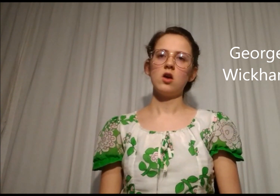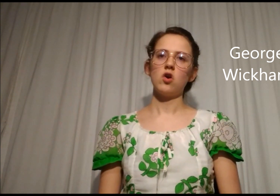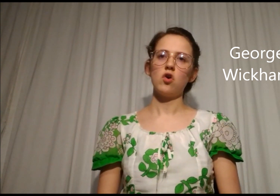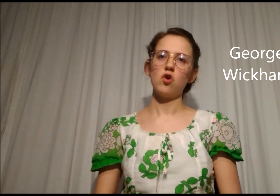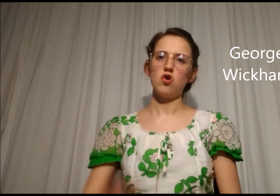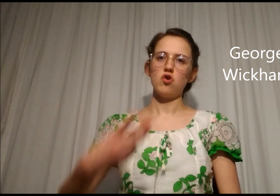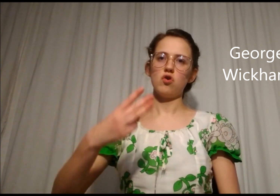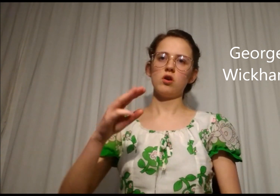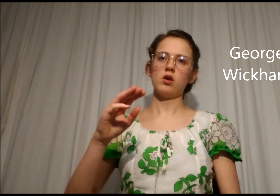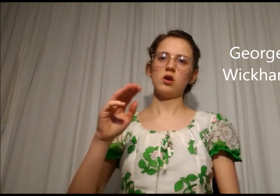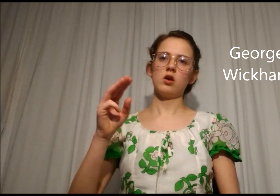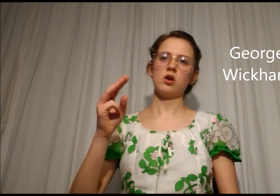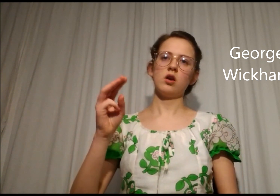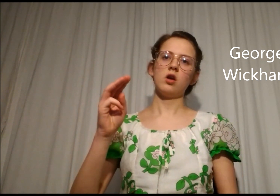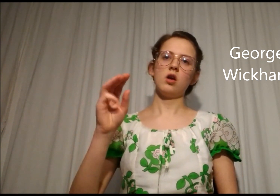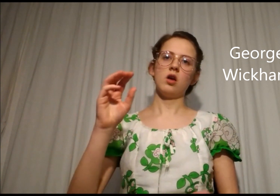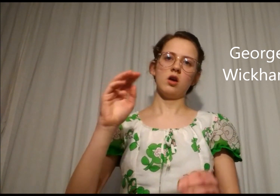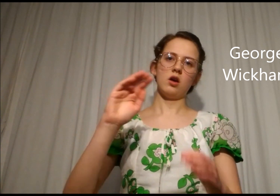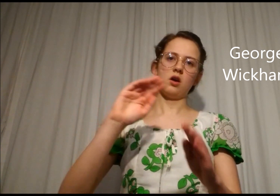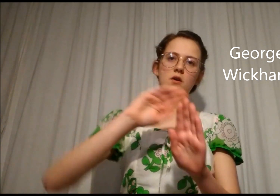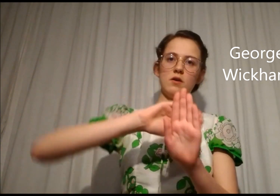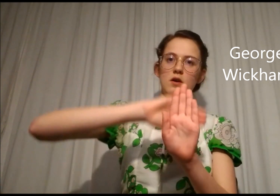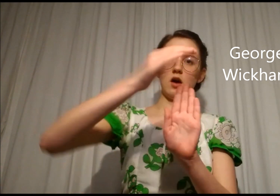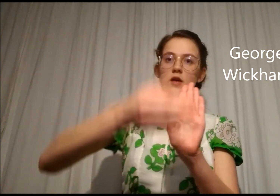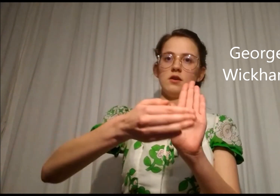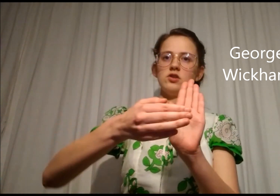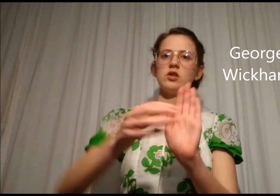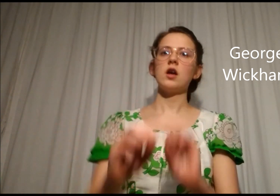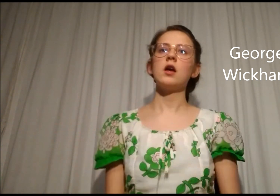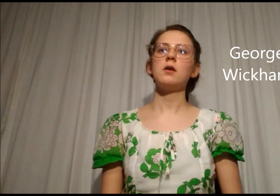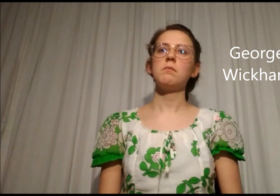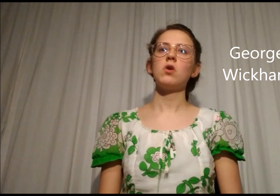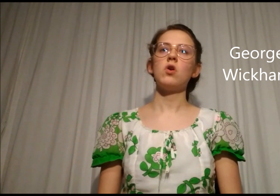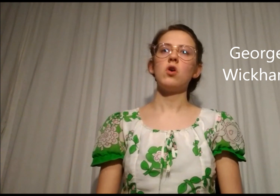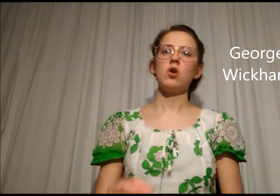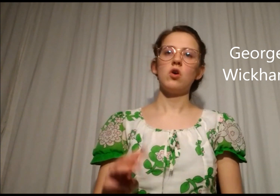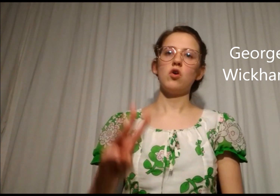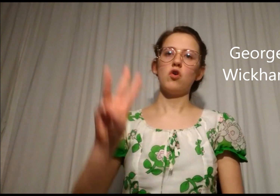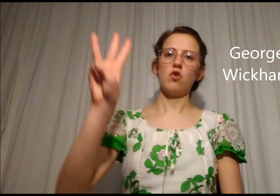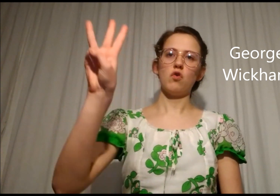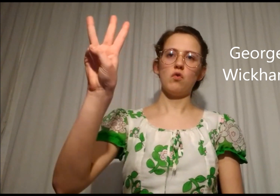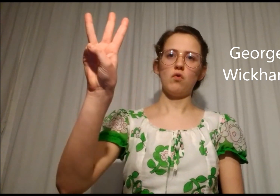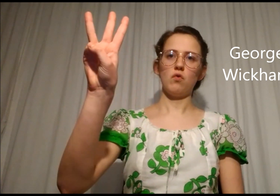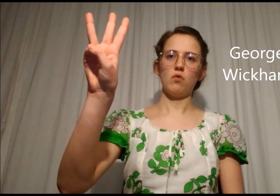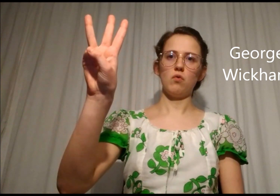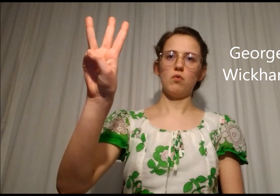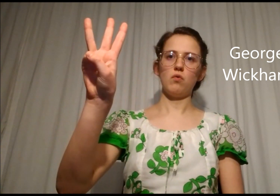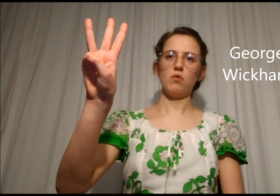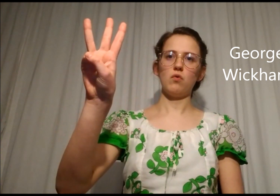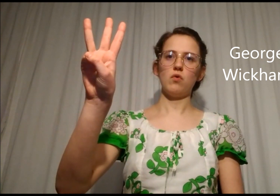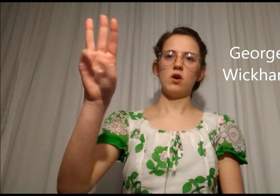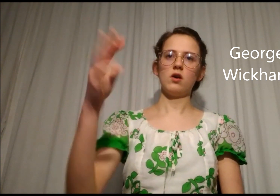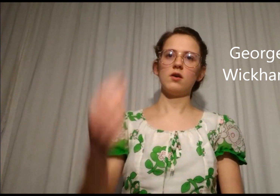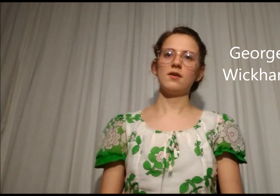Handshape: W (that is supposed to be the actual W)